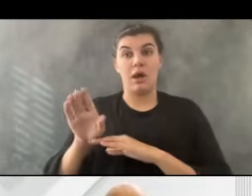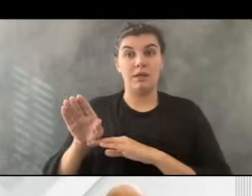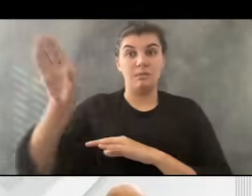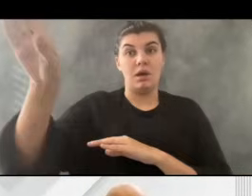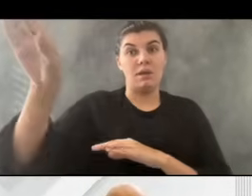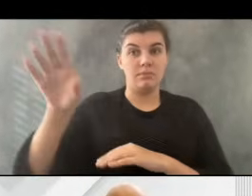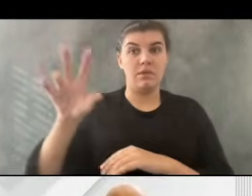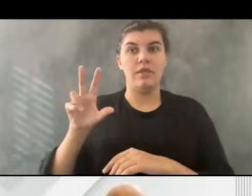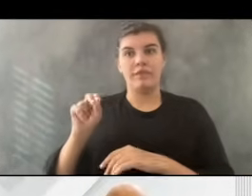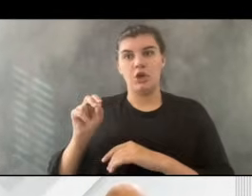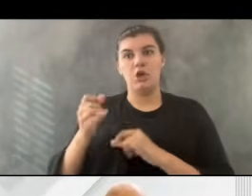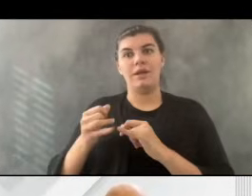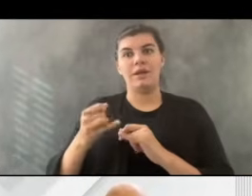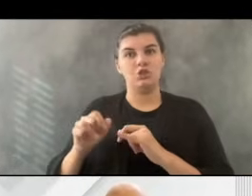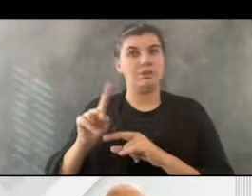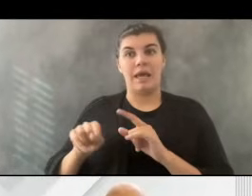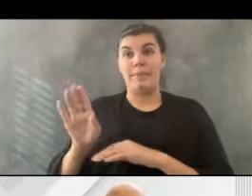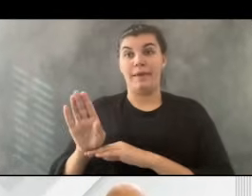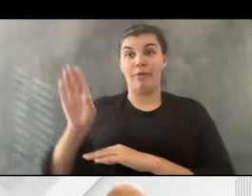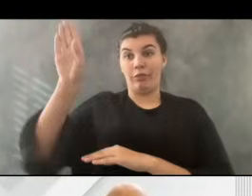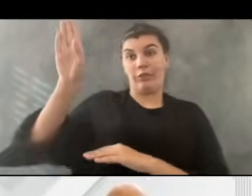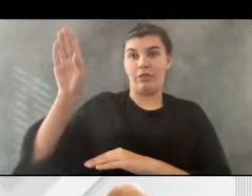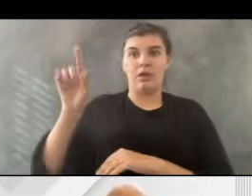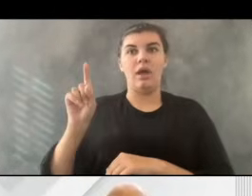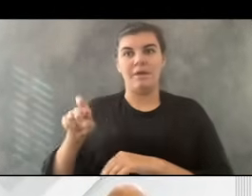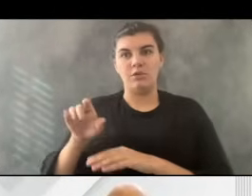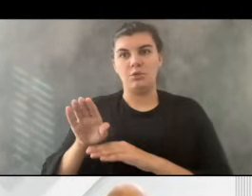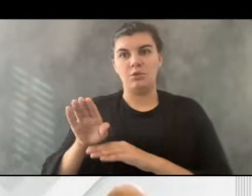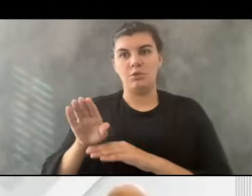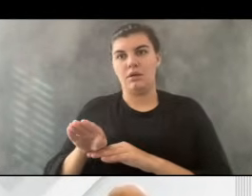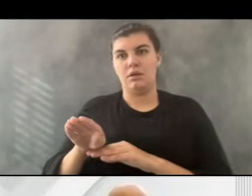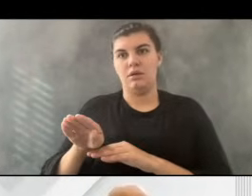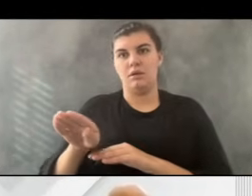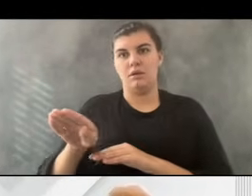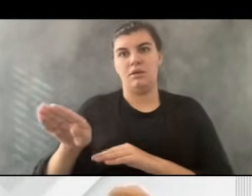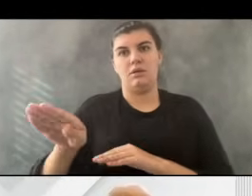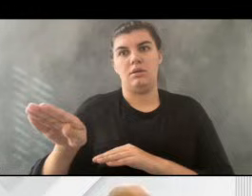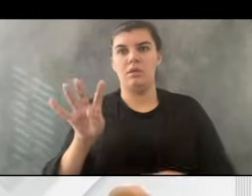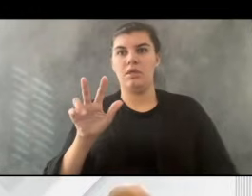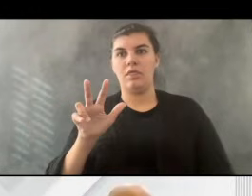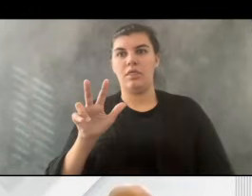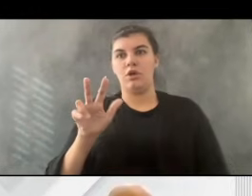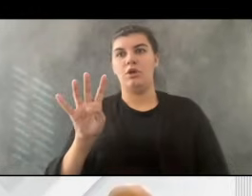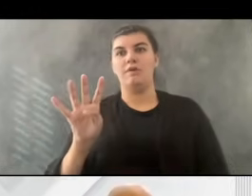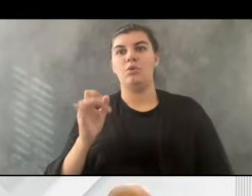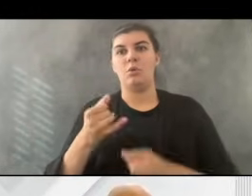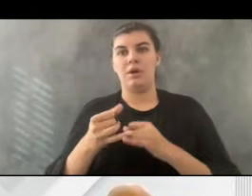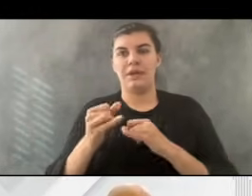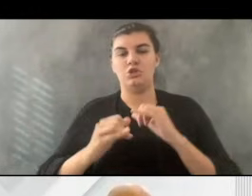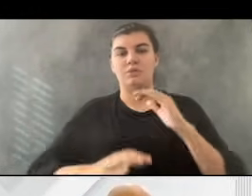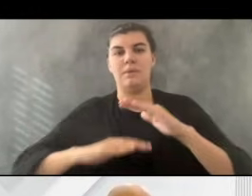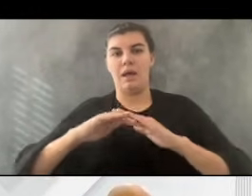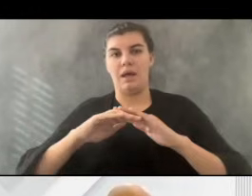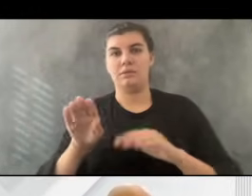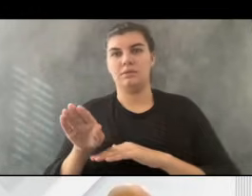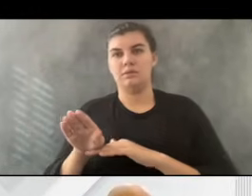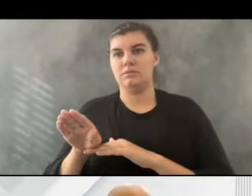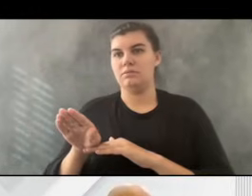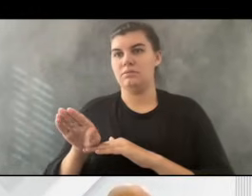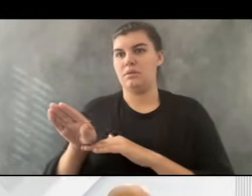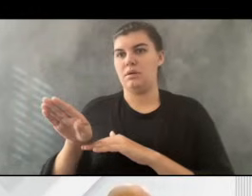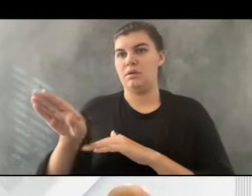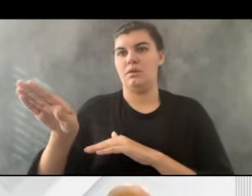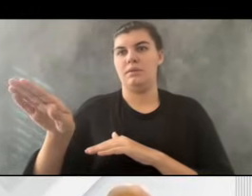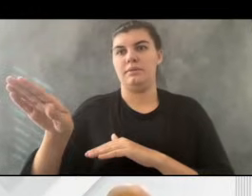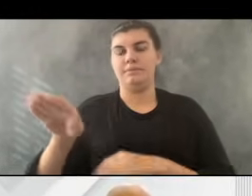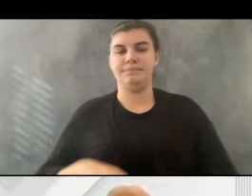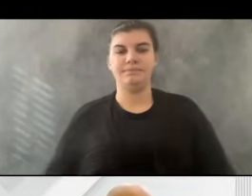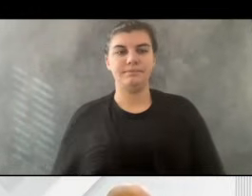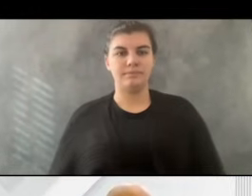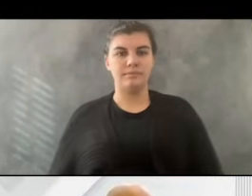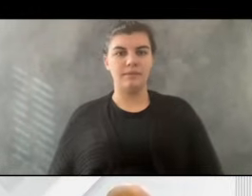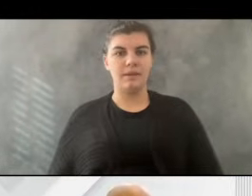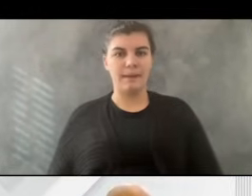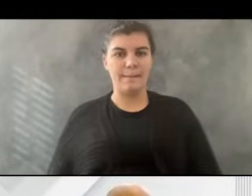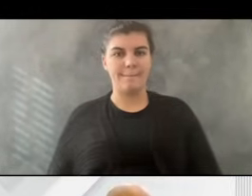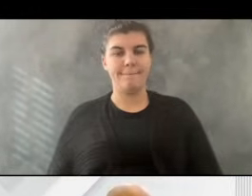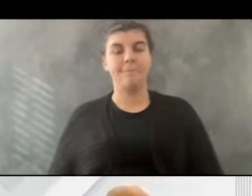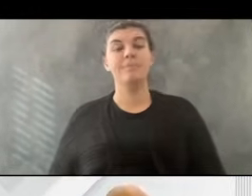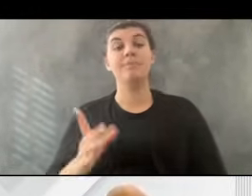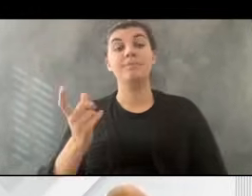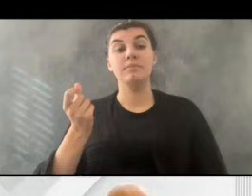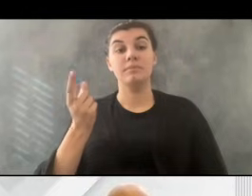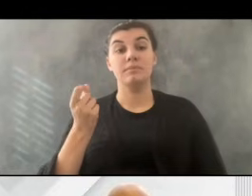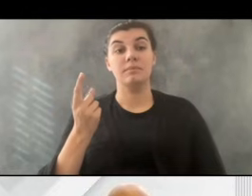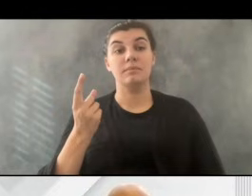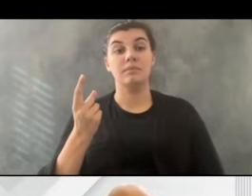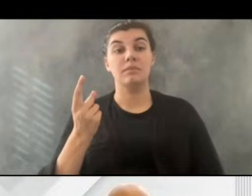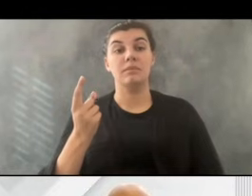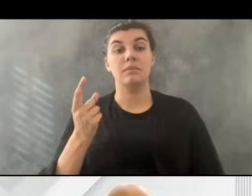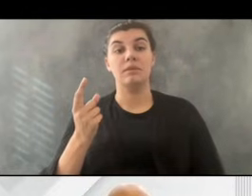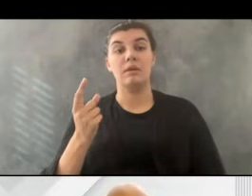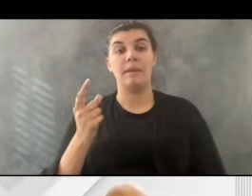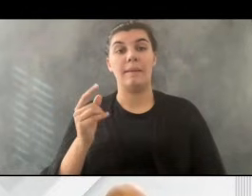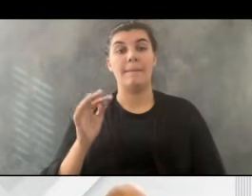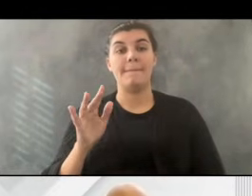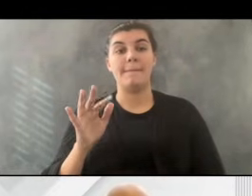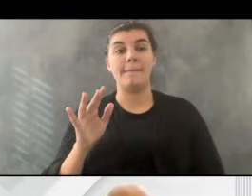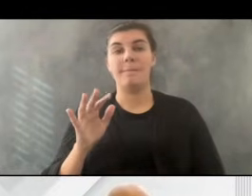inches. For one ramp run you can only raise 34 inches in height. 30 inches in height,